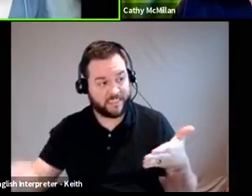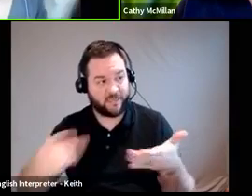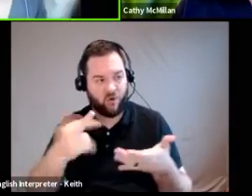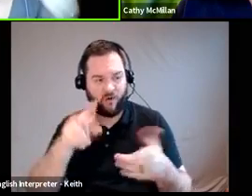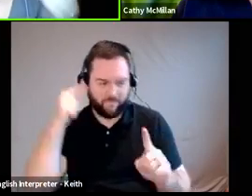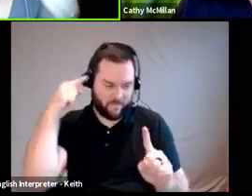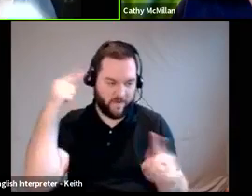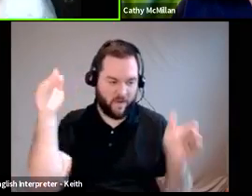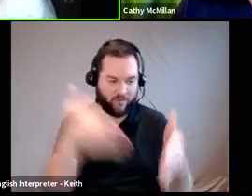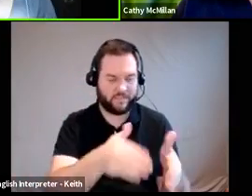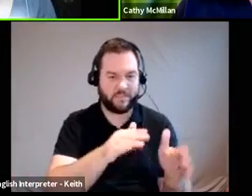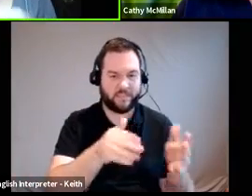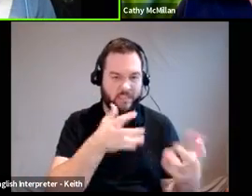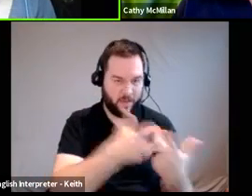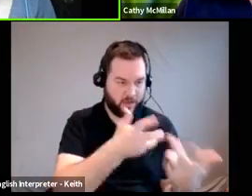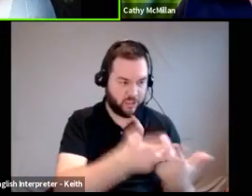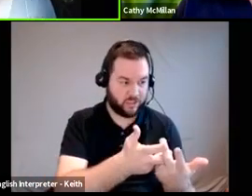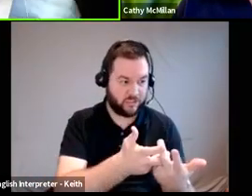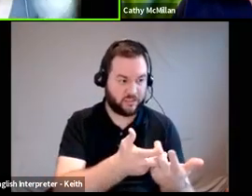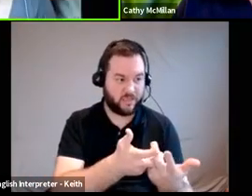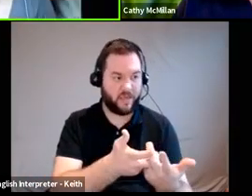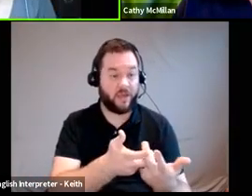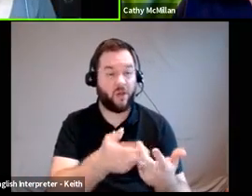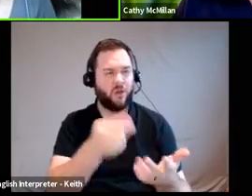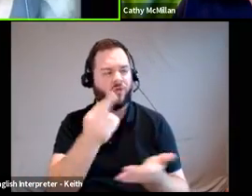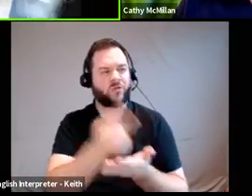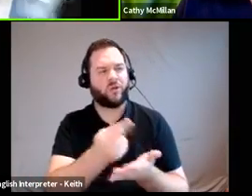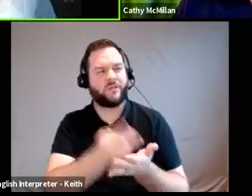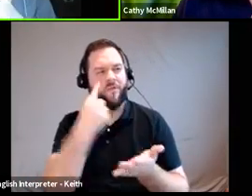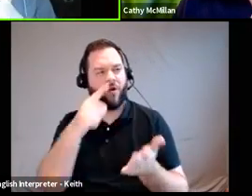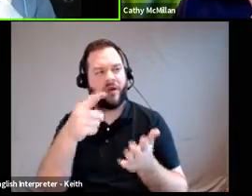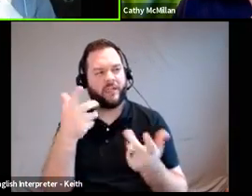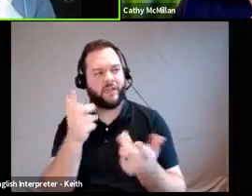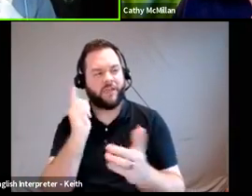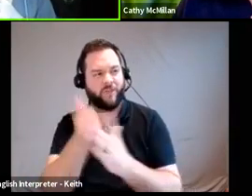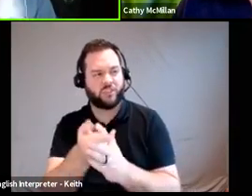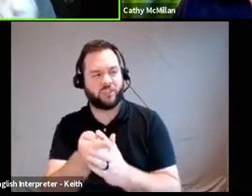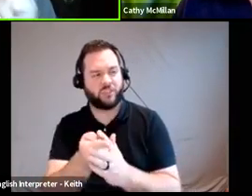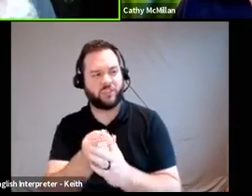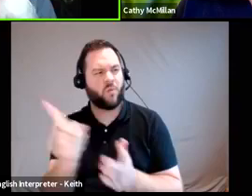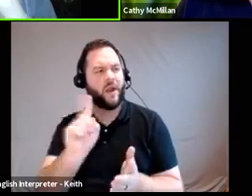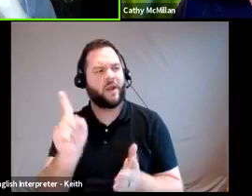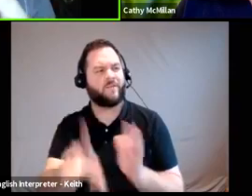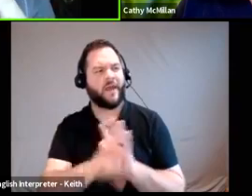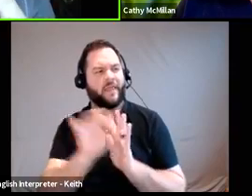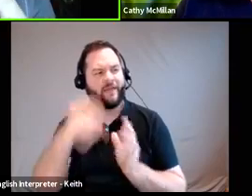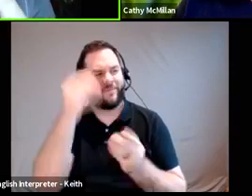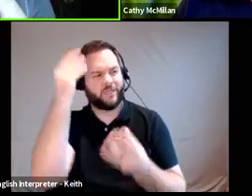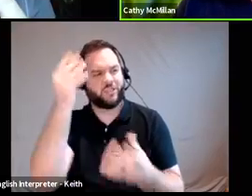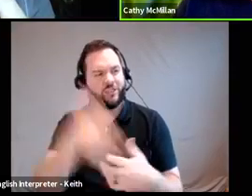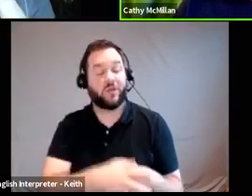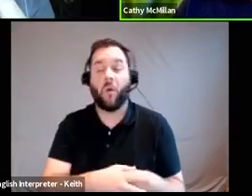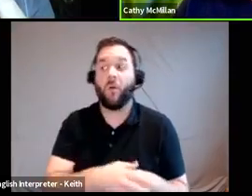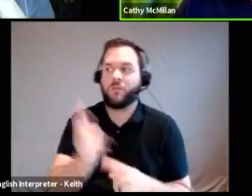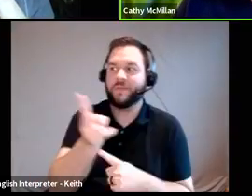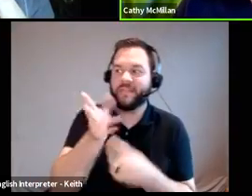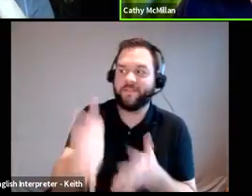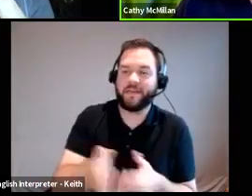ntion can change outcomes for ervention can change outcomes for dyslexia or if it's all about accommodation or if it's all about accommodation. Where could I learned about intervention. n, if it exists, and n, if it exists, and we have to answer very briefly because we